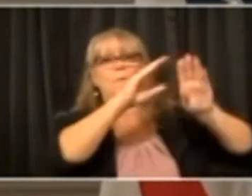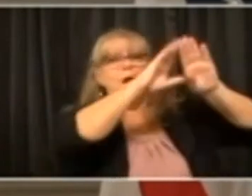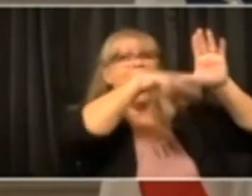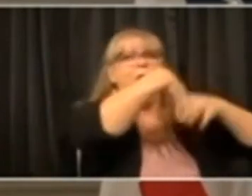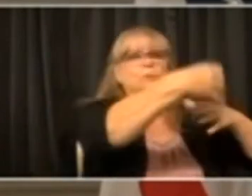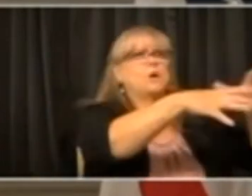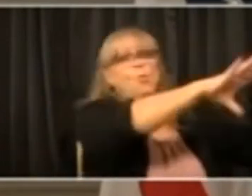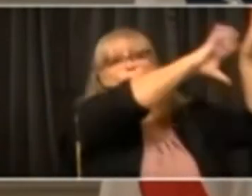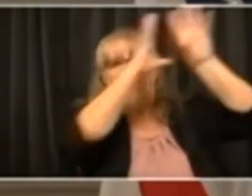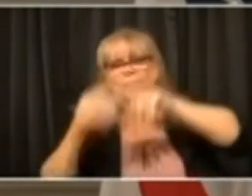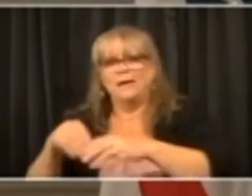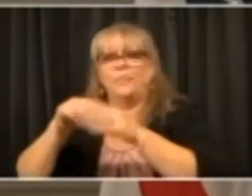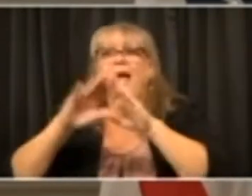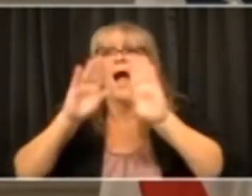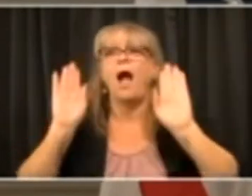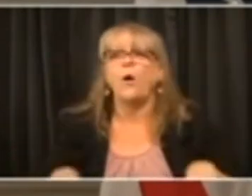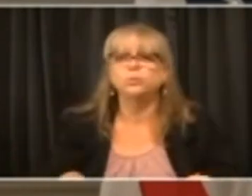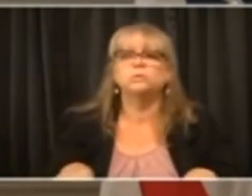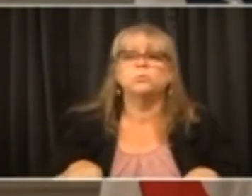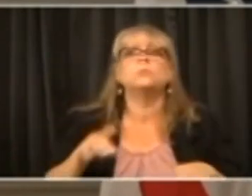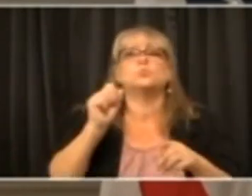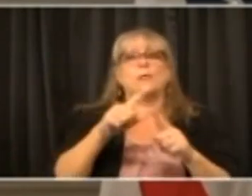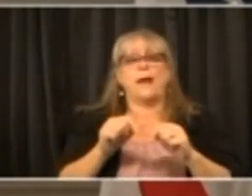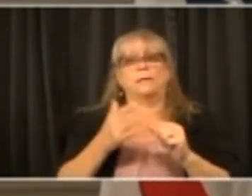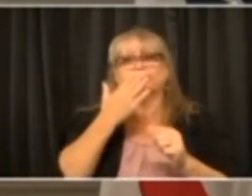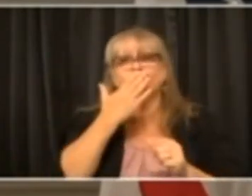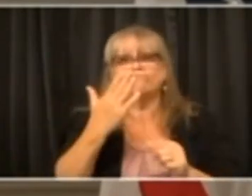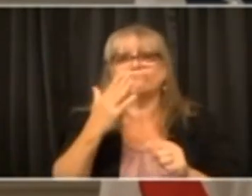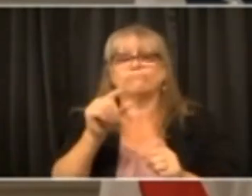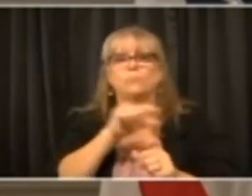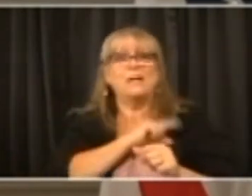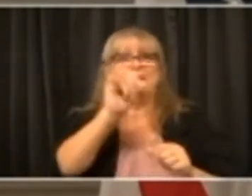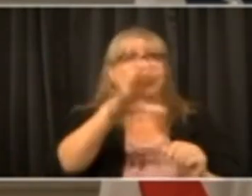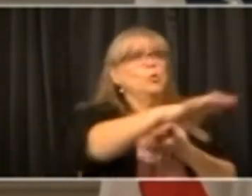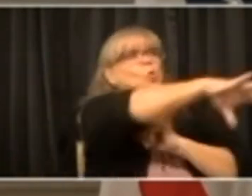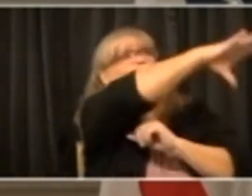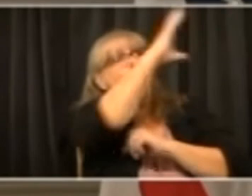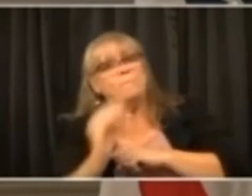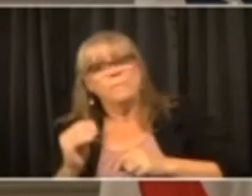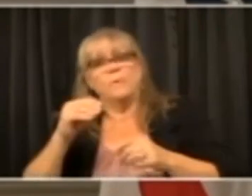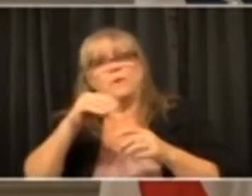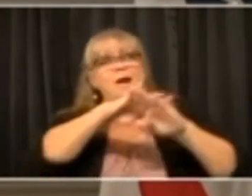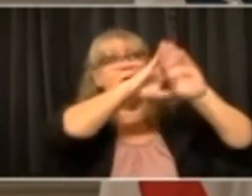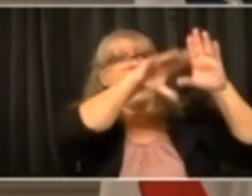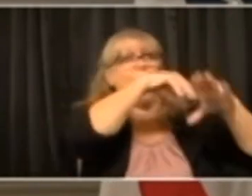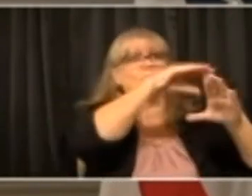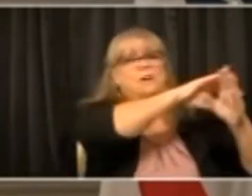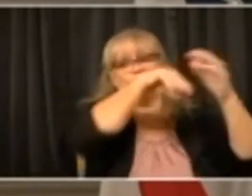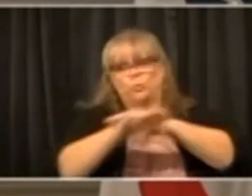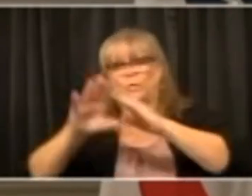worse than outside you can also change the air filters in your air conditioning using a high efficiency filter